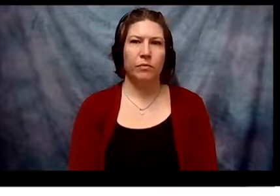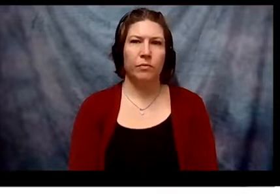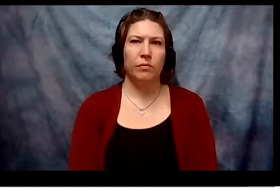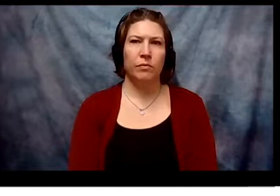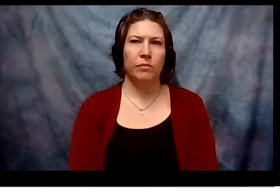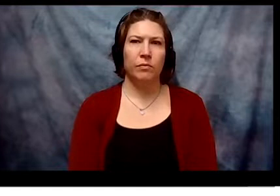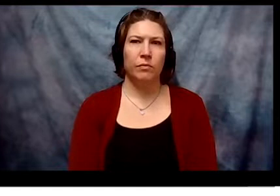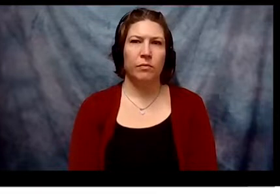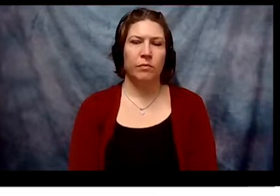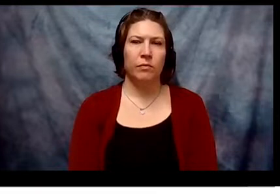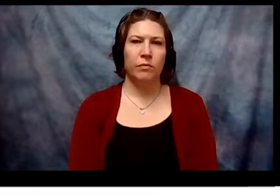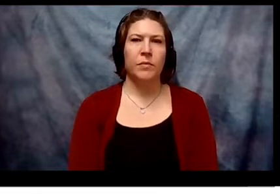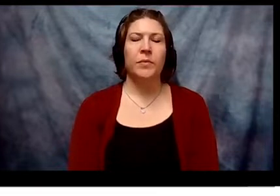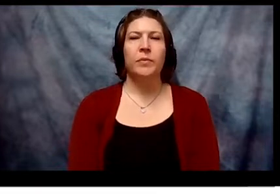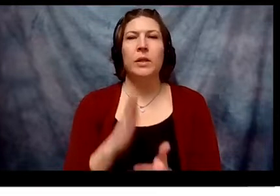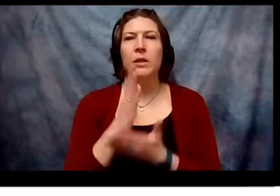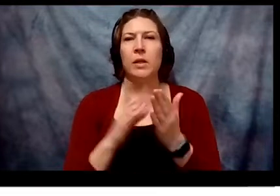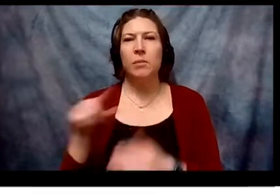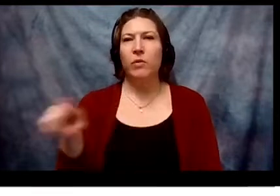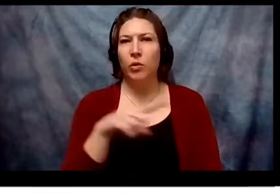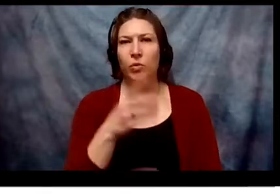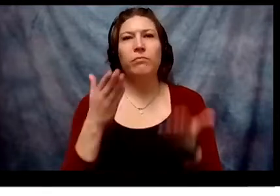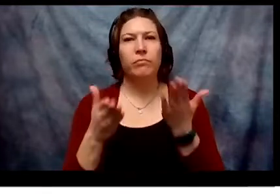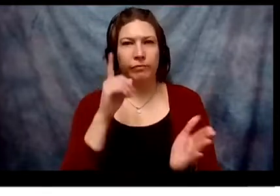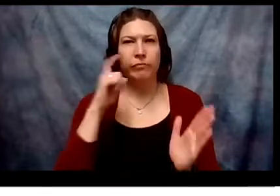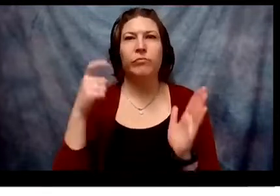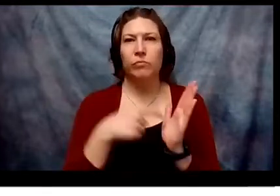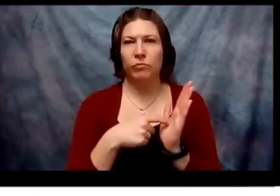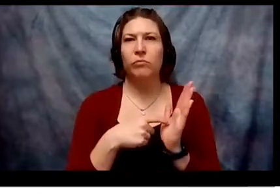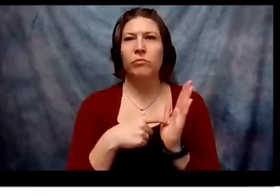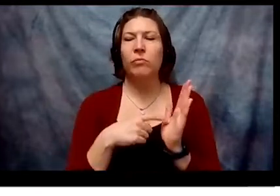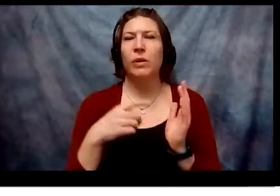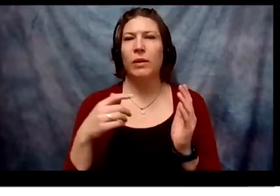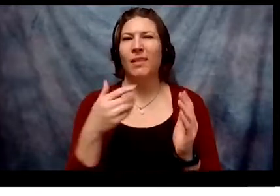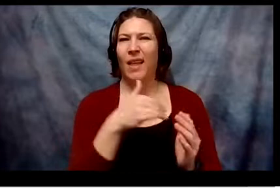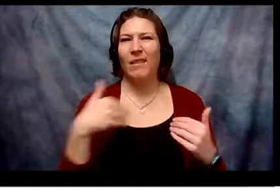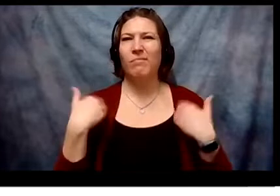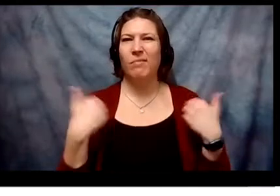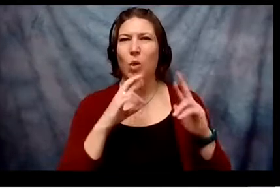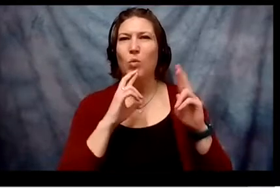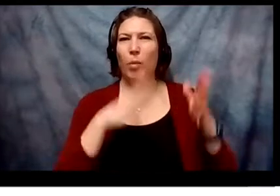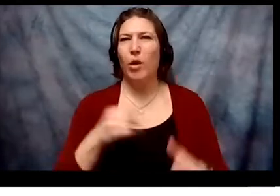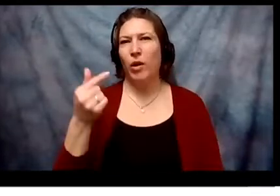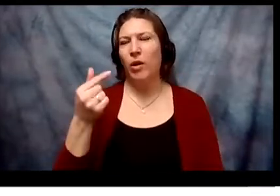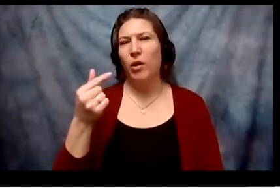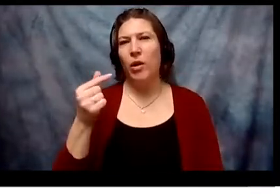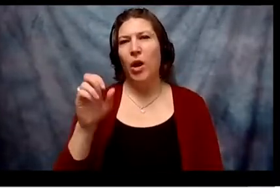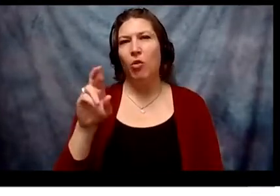Some of you maybe recognize the junior reporter, Heraldo Rivera, who became